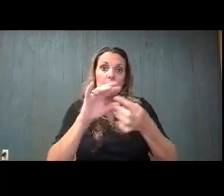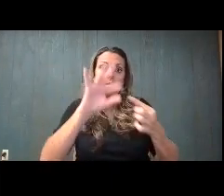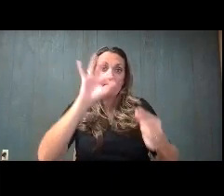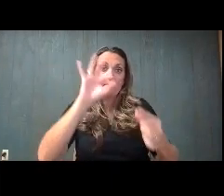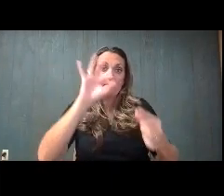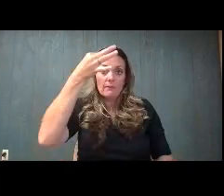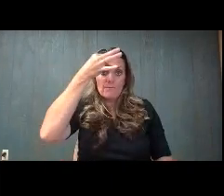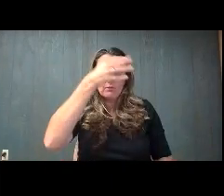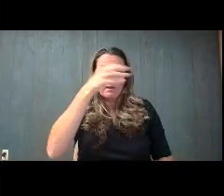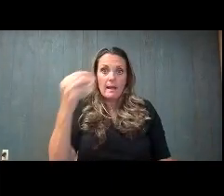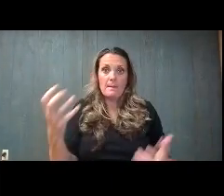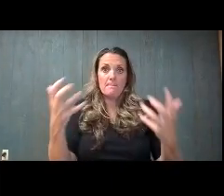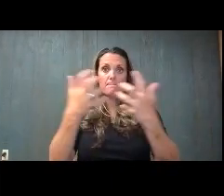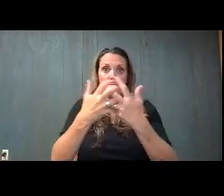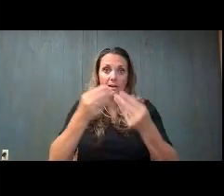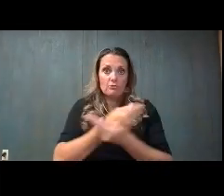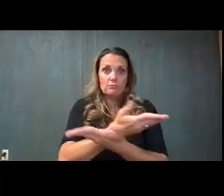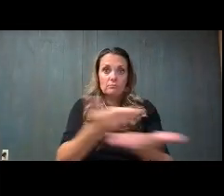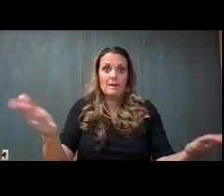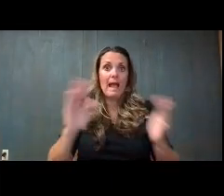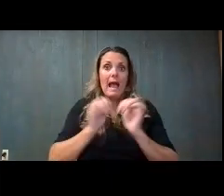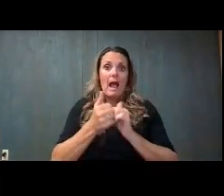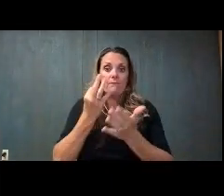breakouts for how funding works for this project.